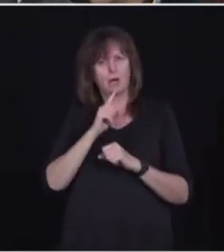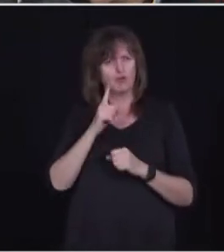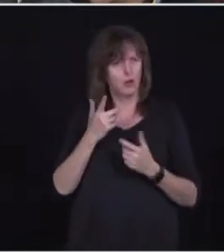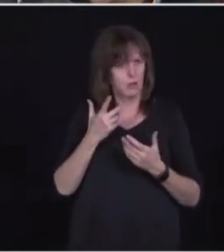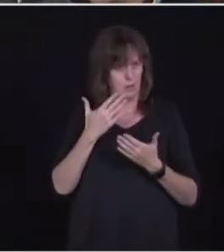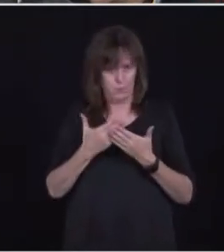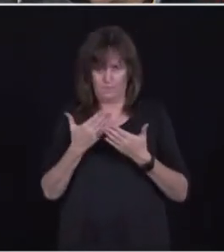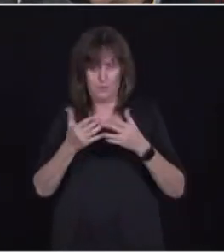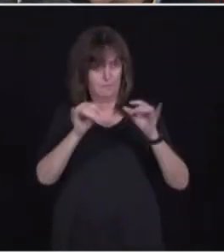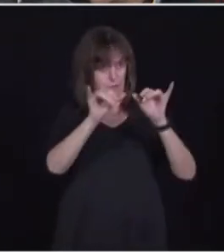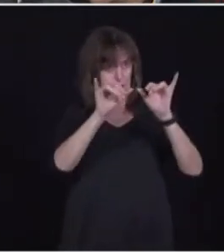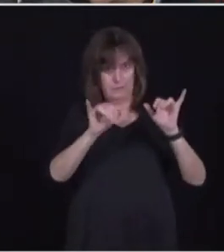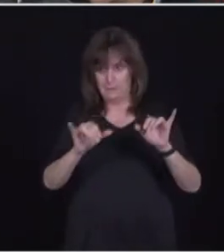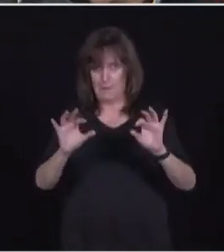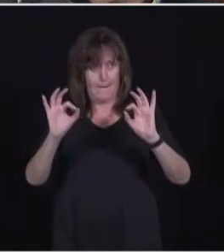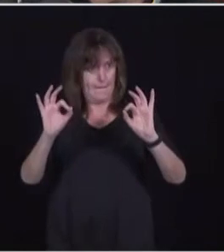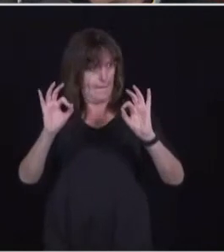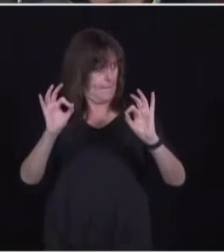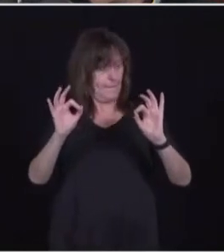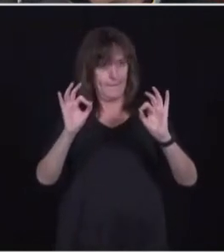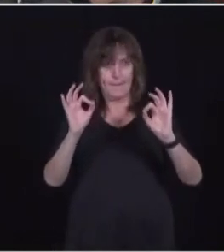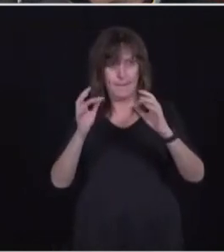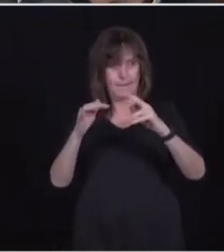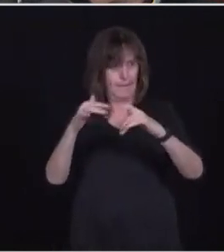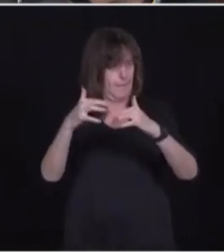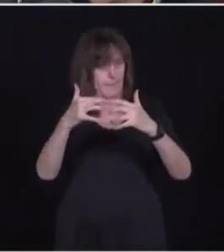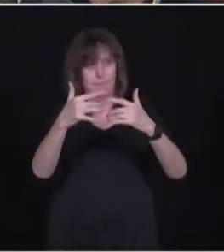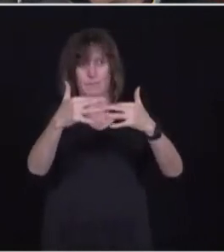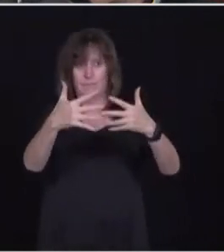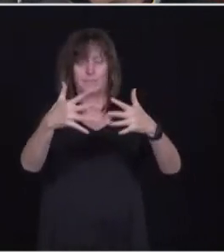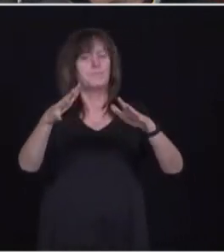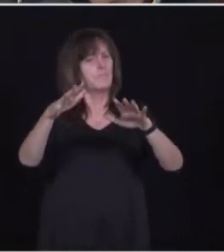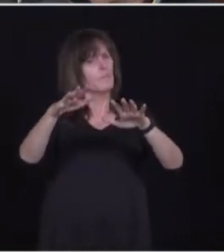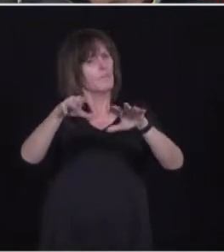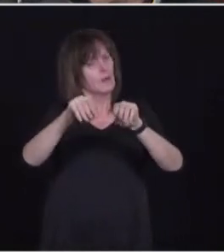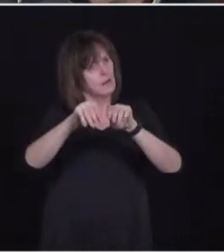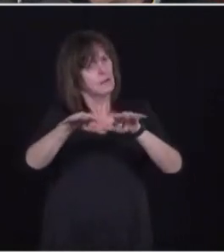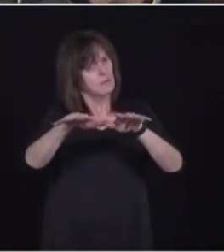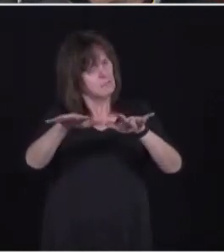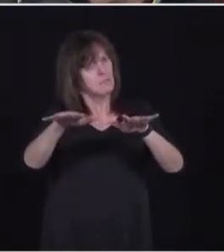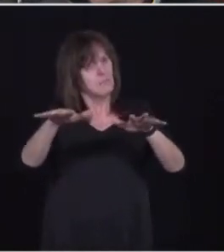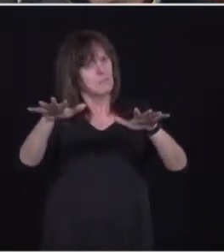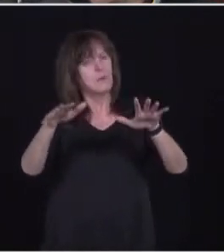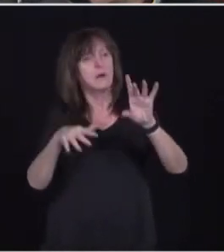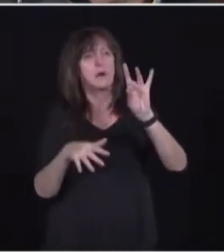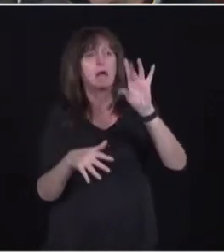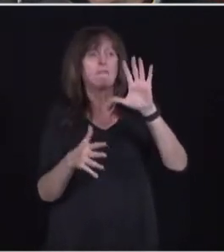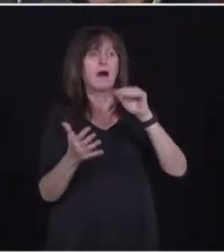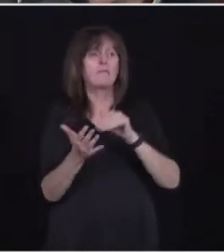but on the first batch that comes through, if it is a number of 85,000, we want to make